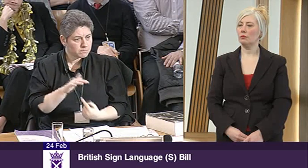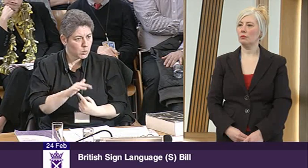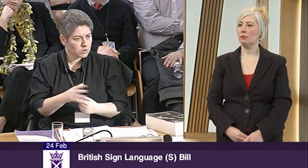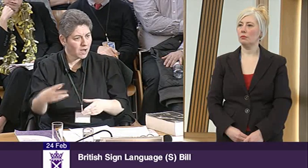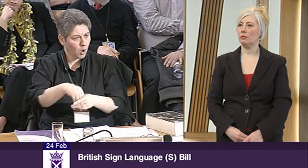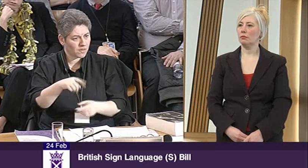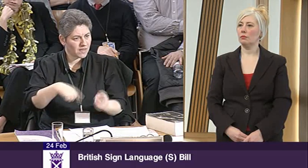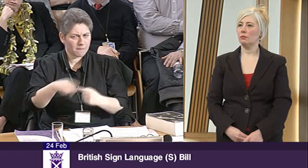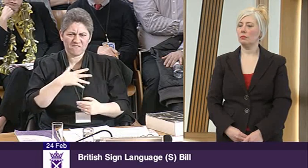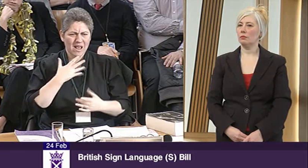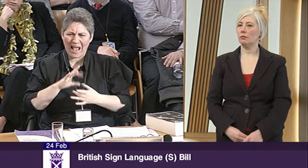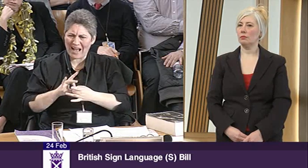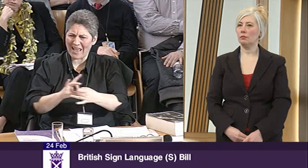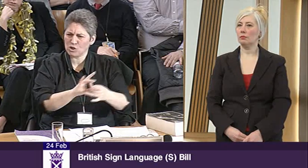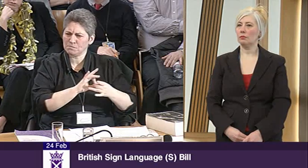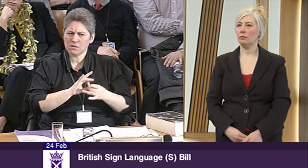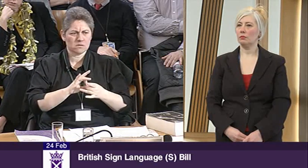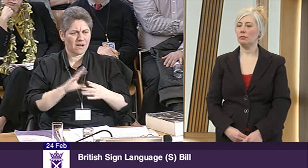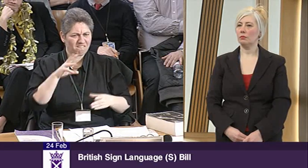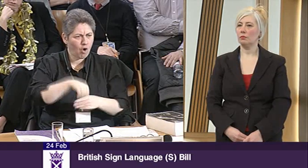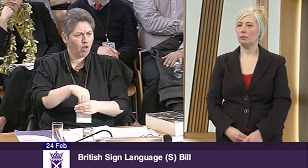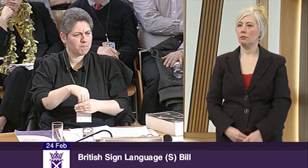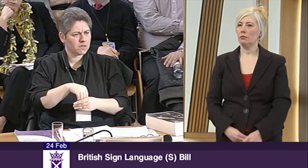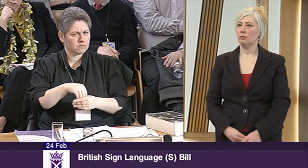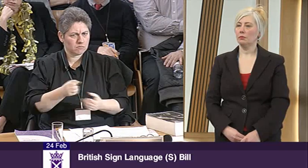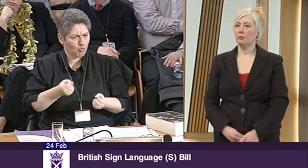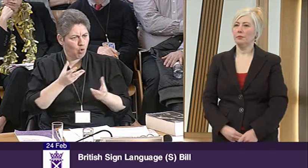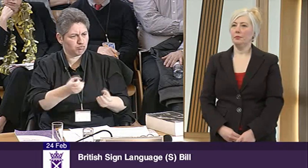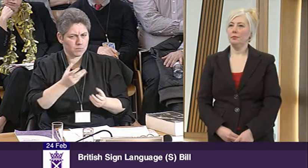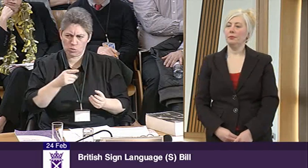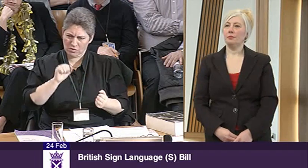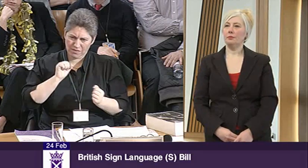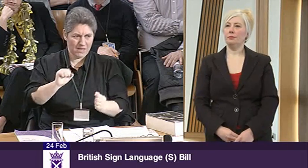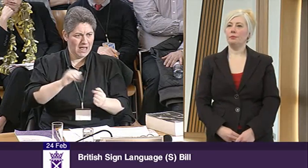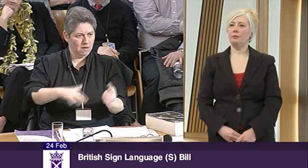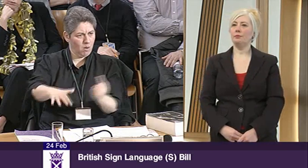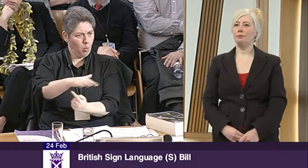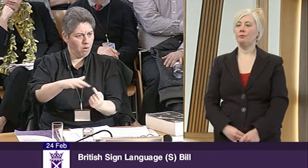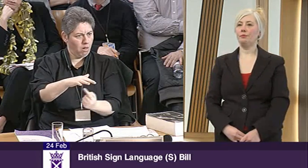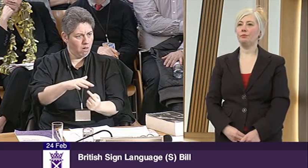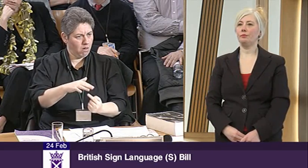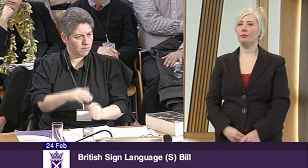this work to be done on a local basis, but we would put an “and” in there, not an